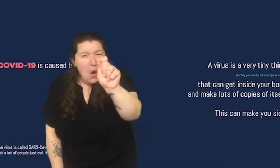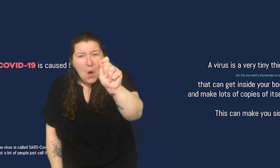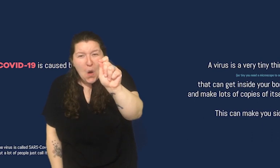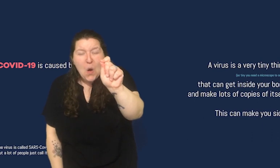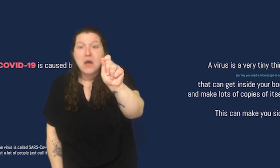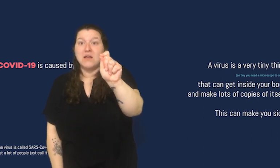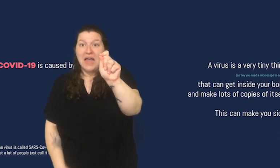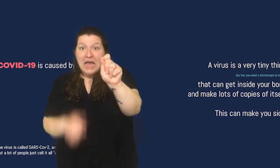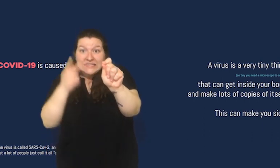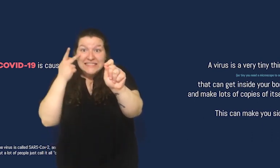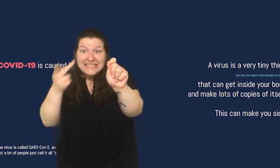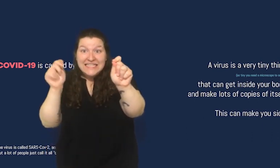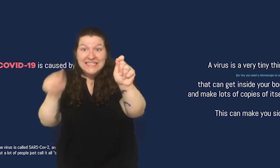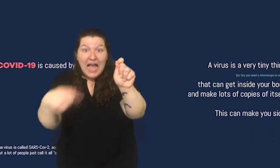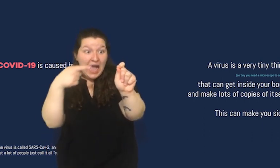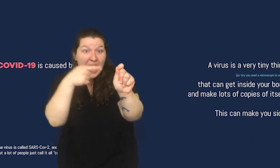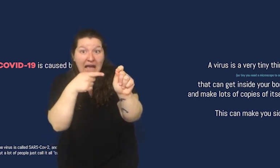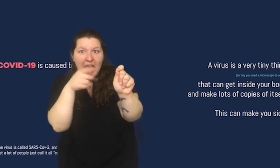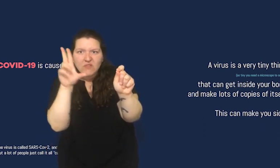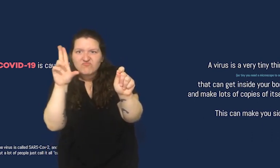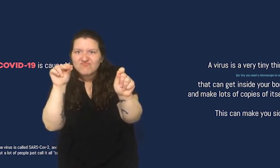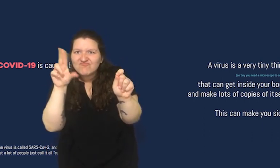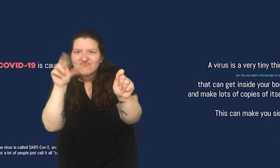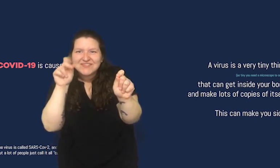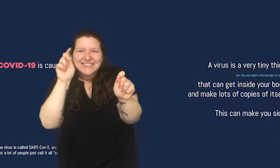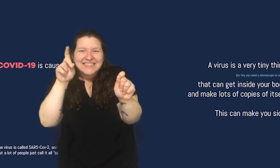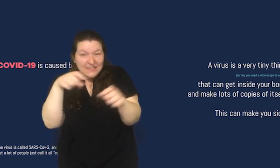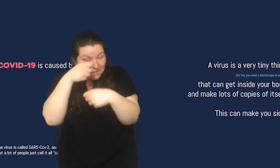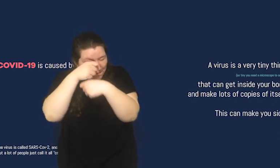A virus is a very tiny thing,